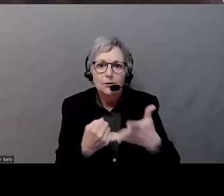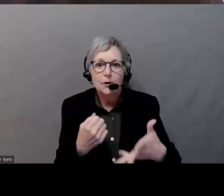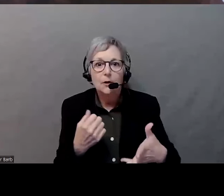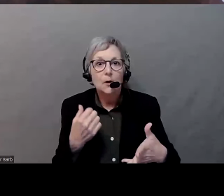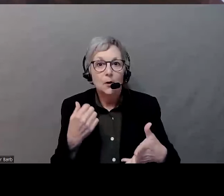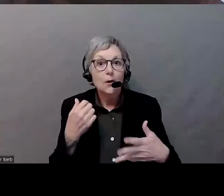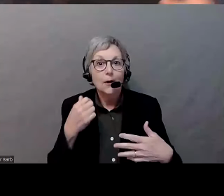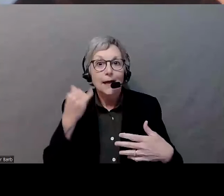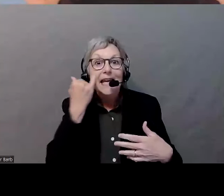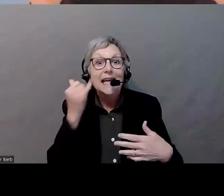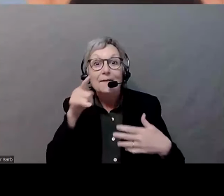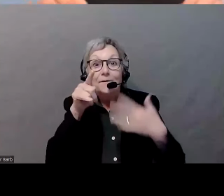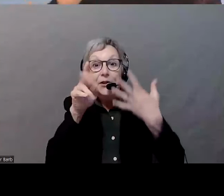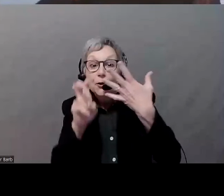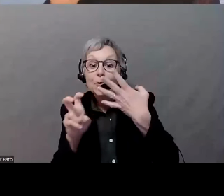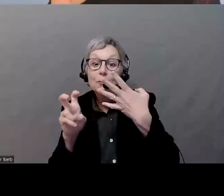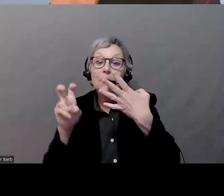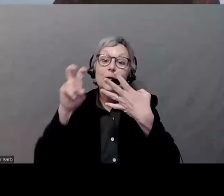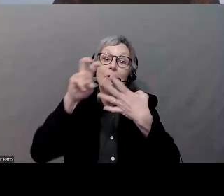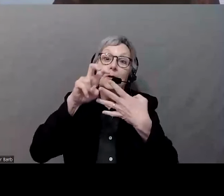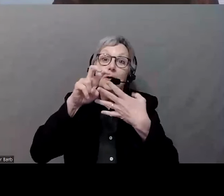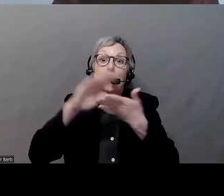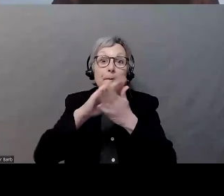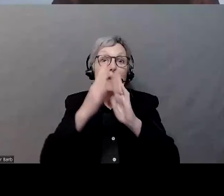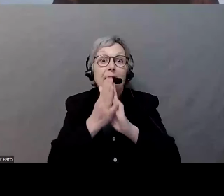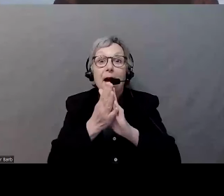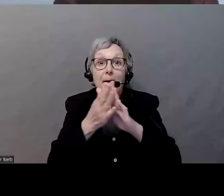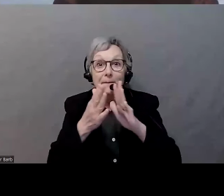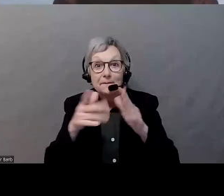TO A MANAGER, IT IS 9 TO 5 MONDAY THROUGH FRIDAY, BUT IF YOUR TEAM